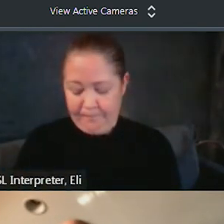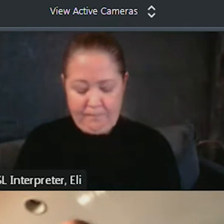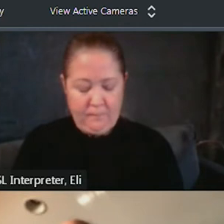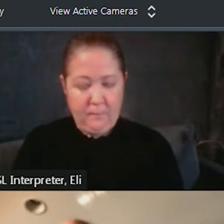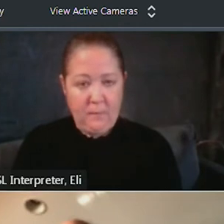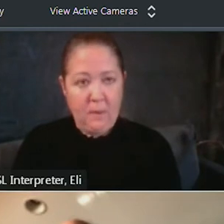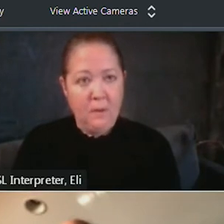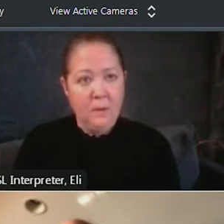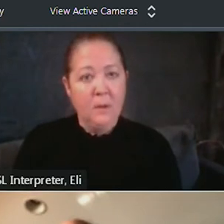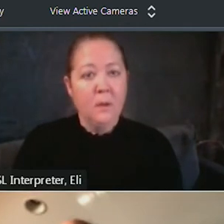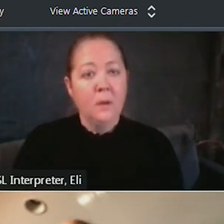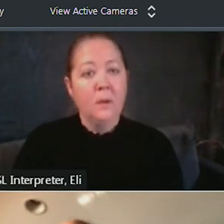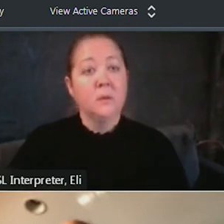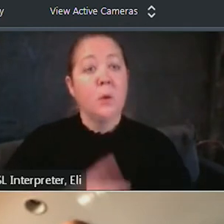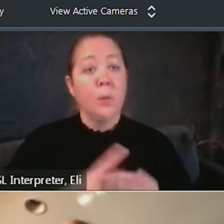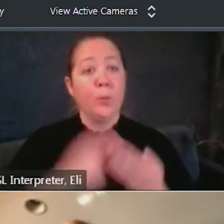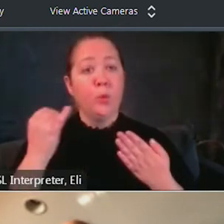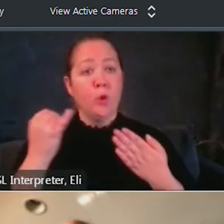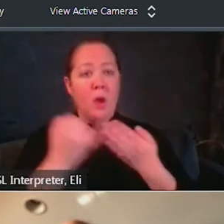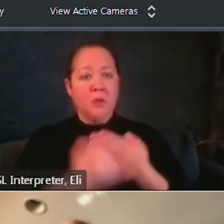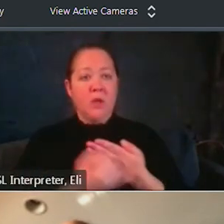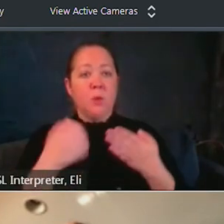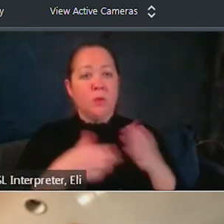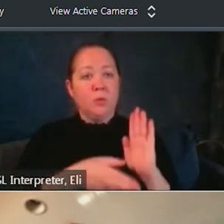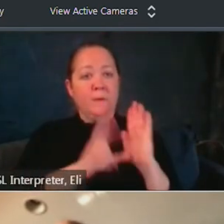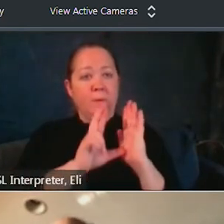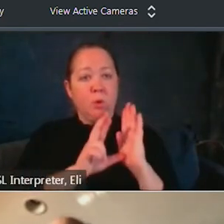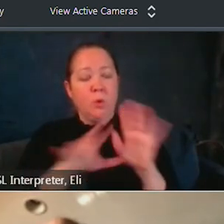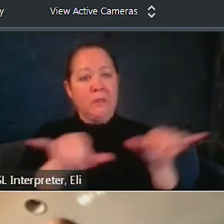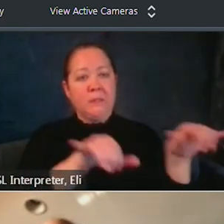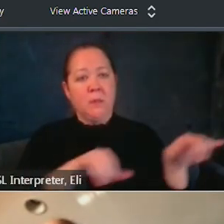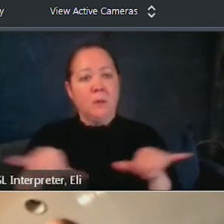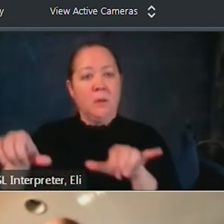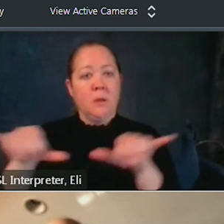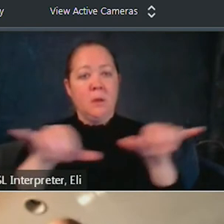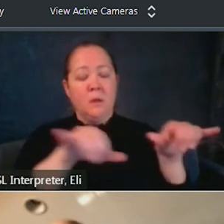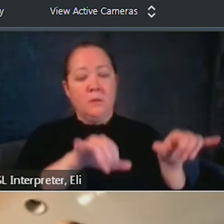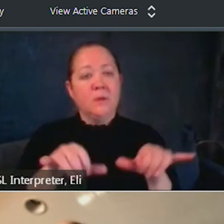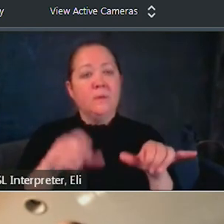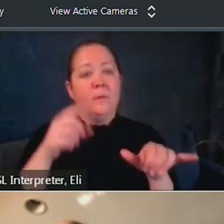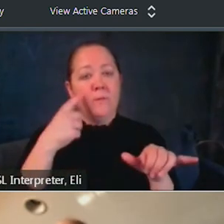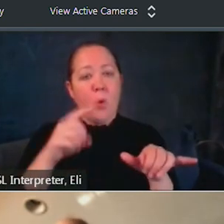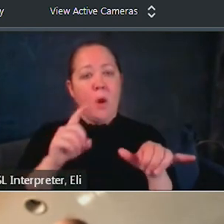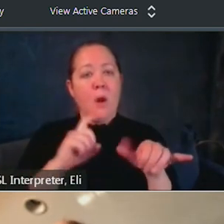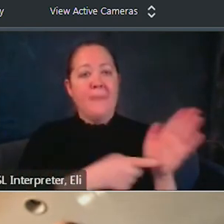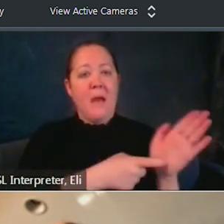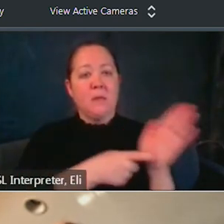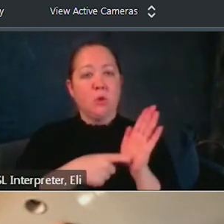So the project wasn't reviewed consistent with the uniform standards for mandatory referral with notification provided